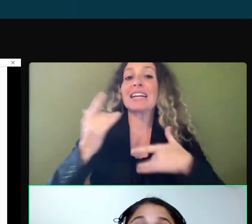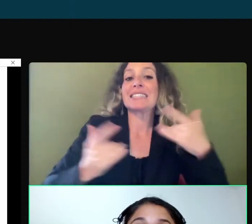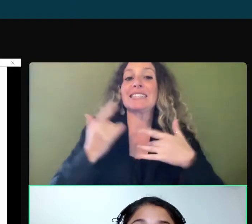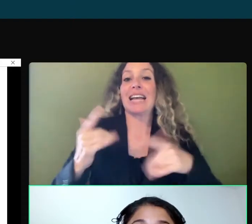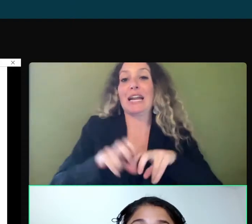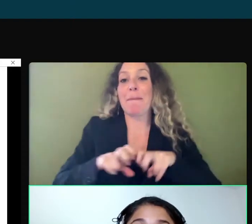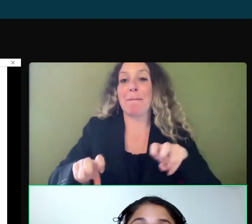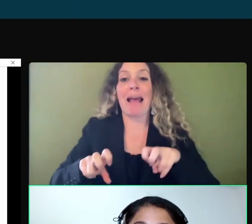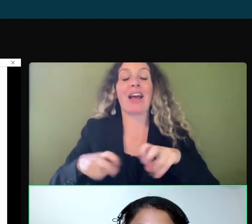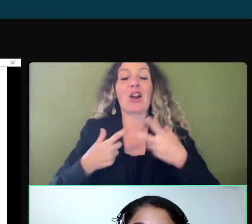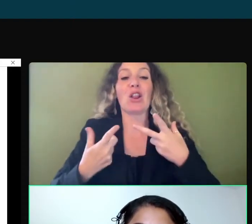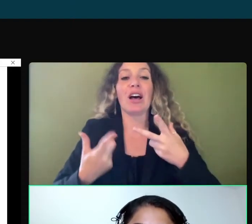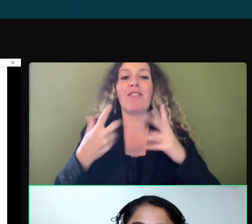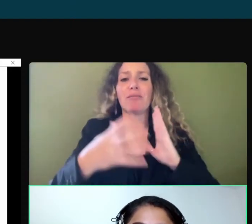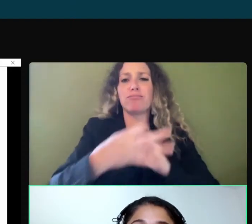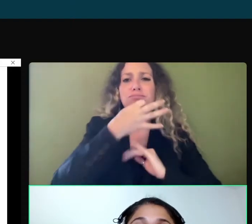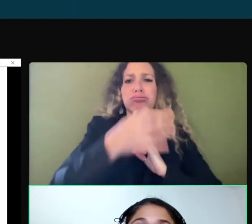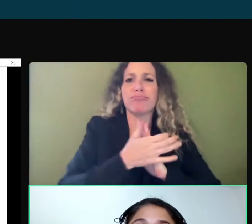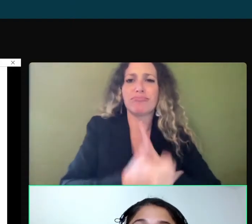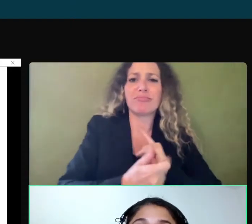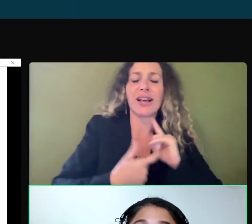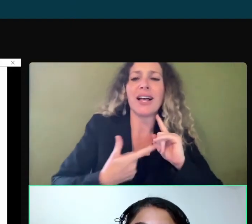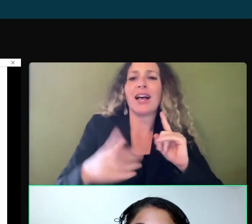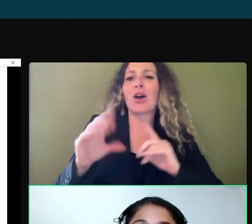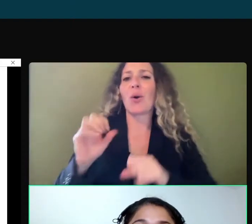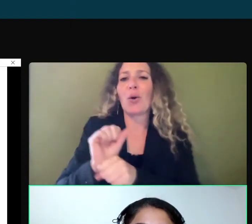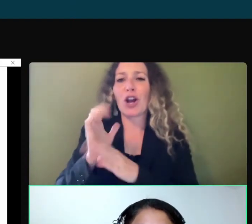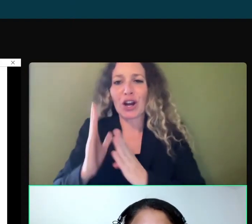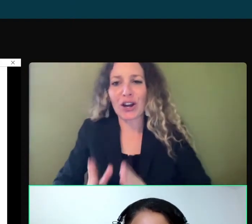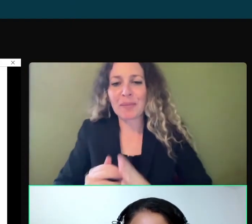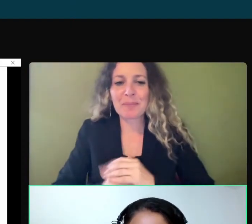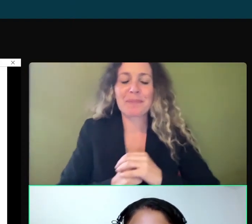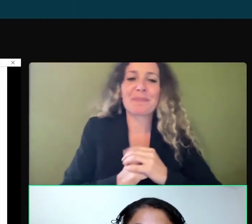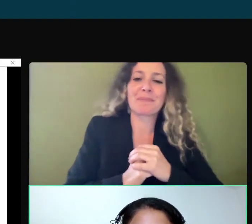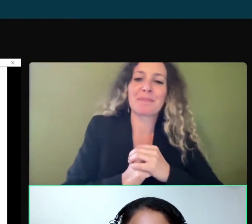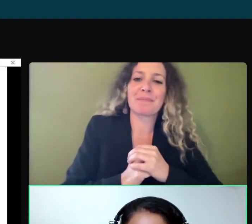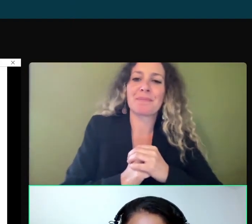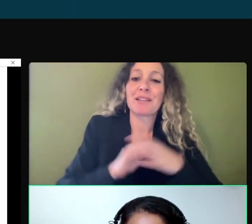colleagues who will be joining me today, and they'll be introduced as they appear in our